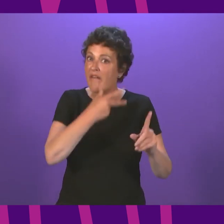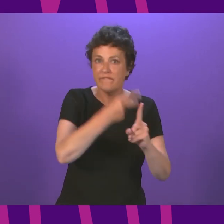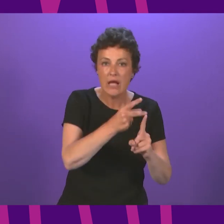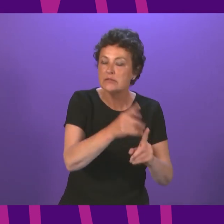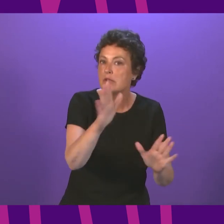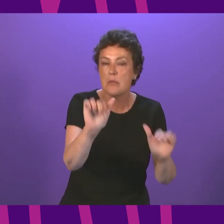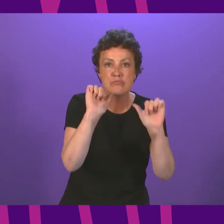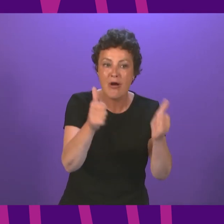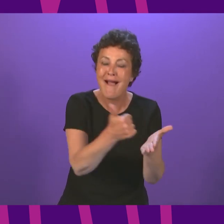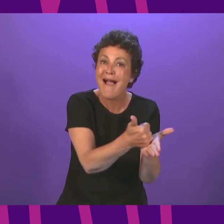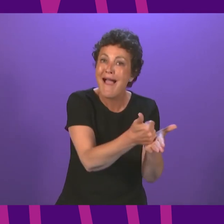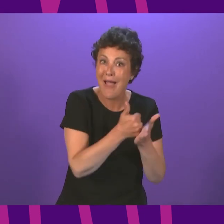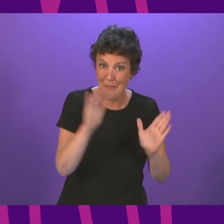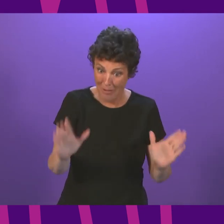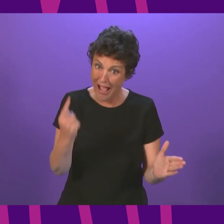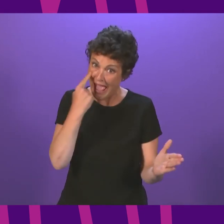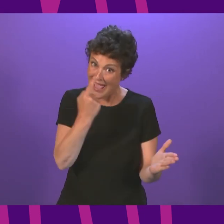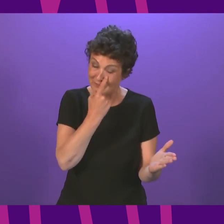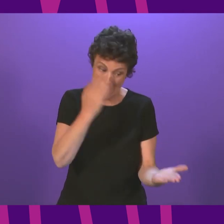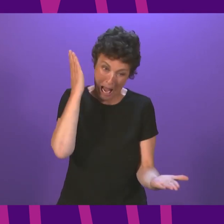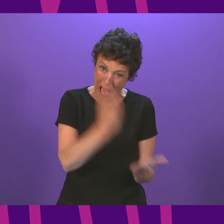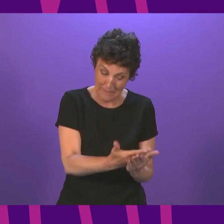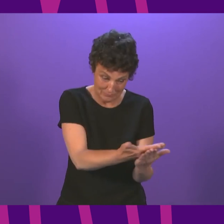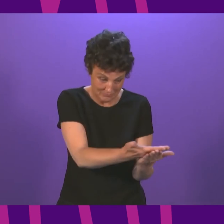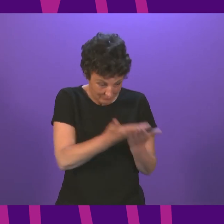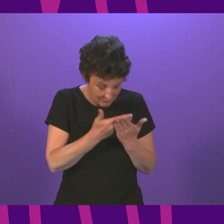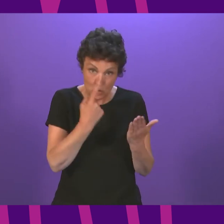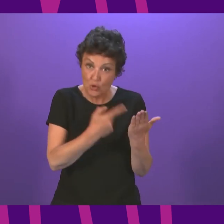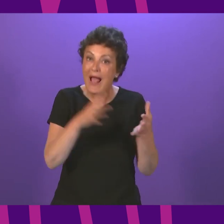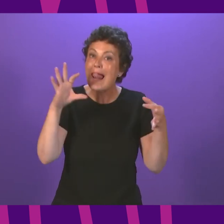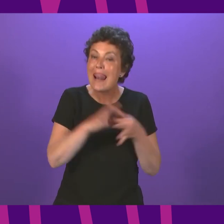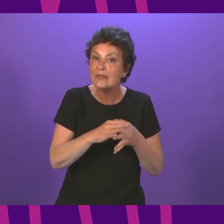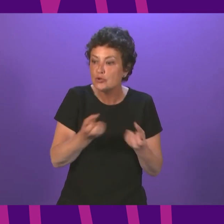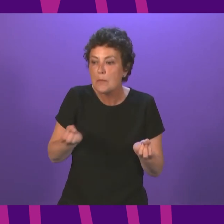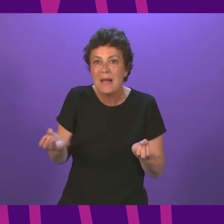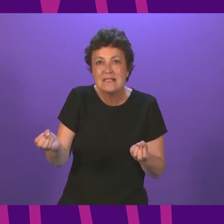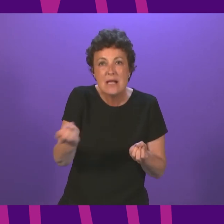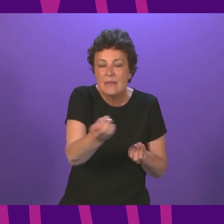close enough to real life that I am not altogether sure that we call them discos nowadays, Christine.